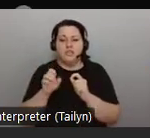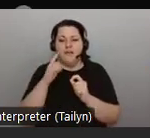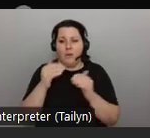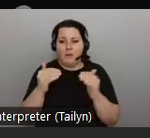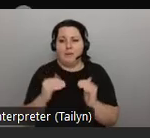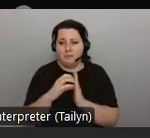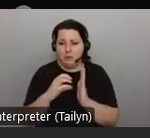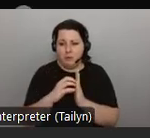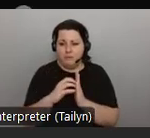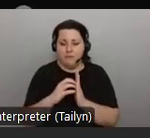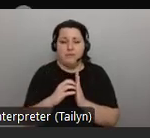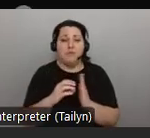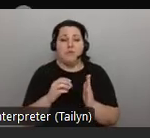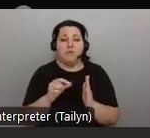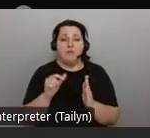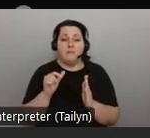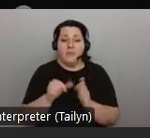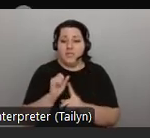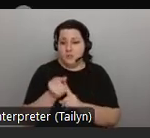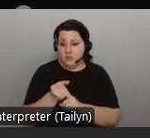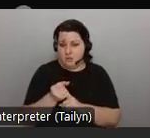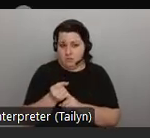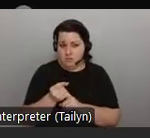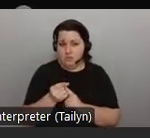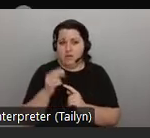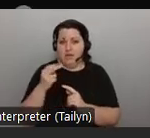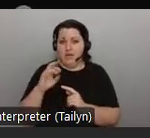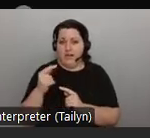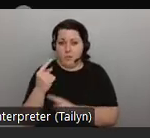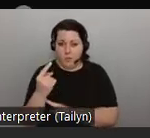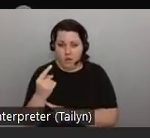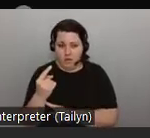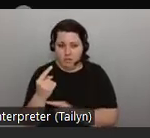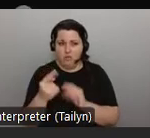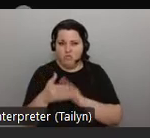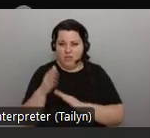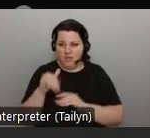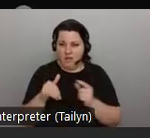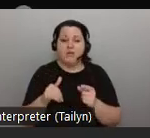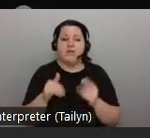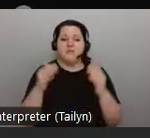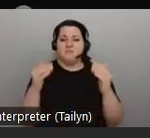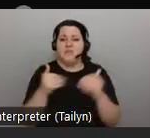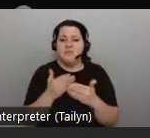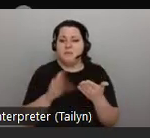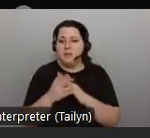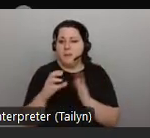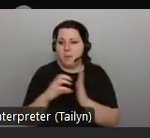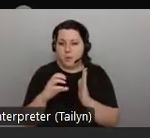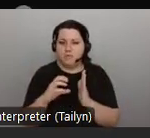options here for making something behave as you wanted to. So right now we will make this heading one. The next one,